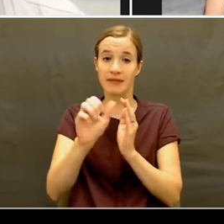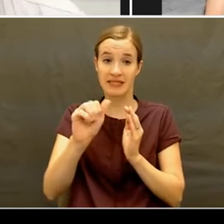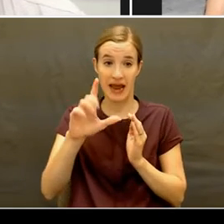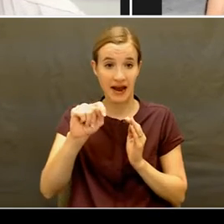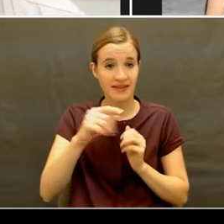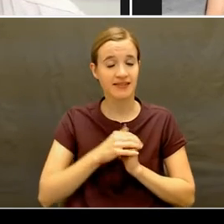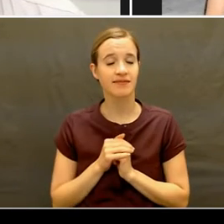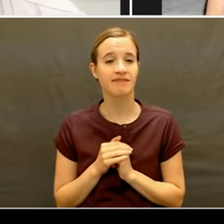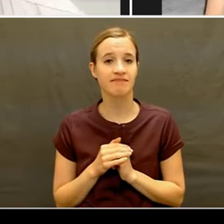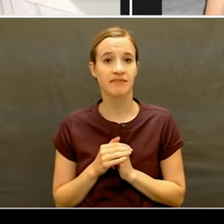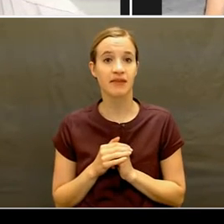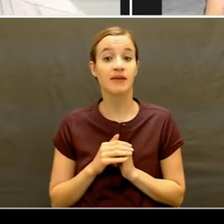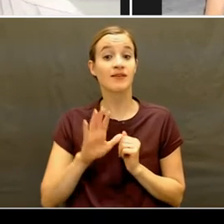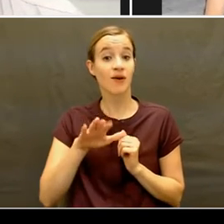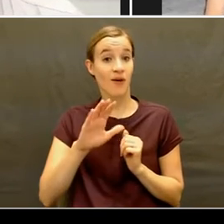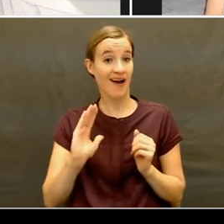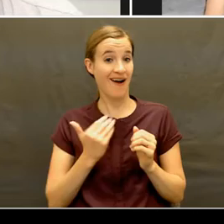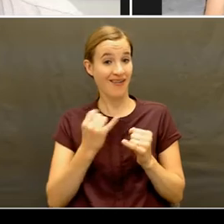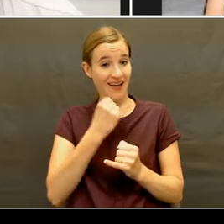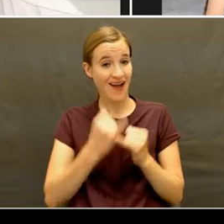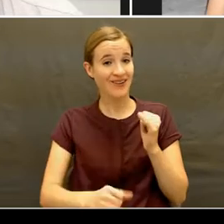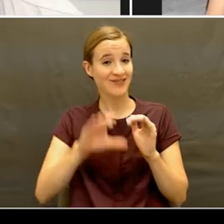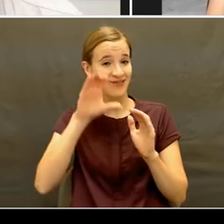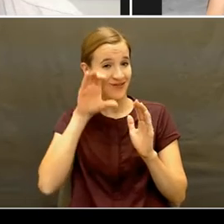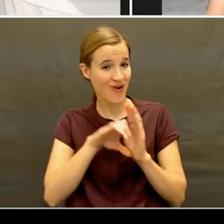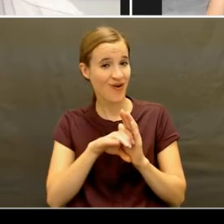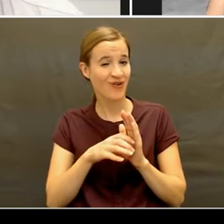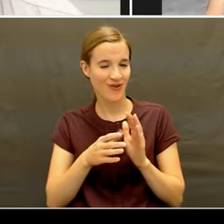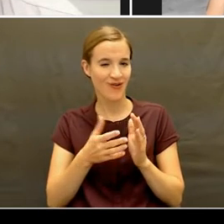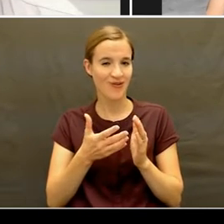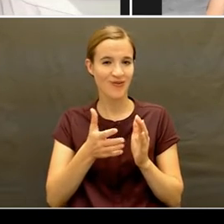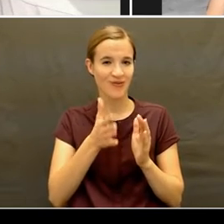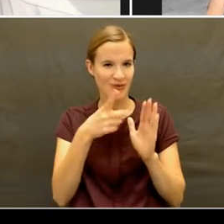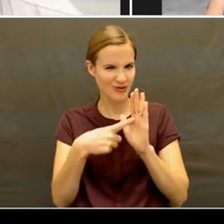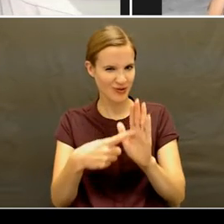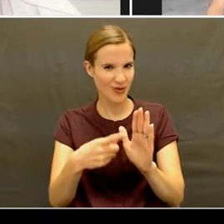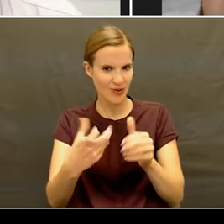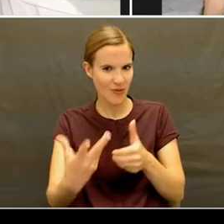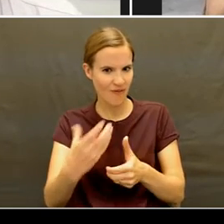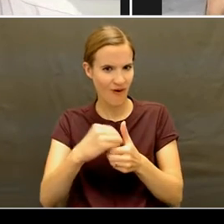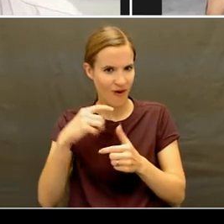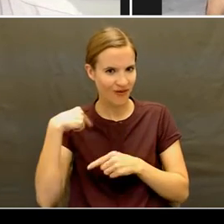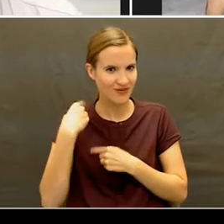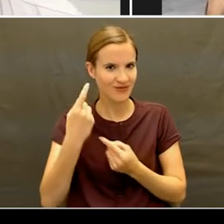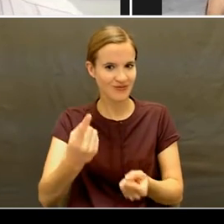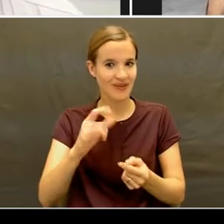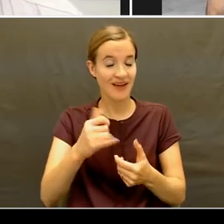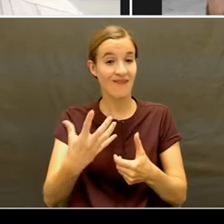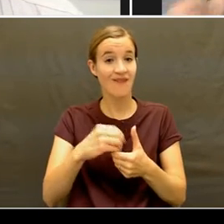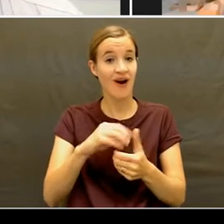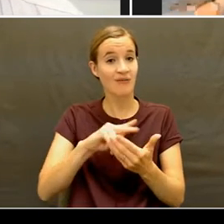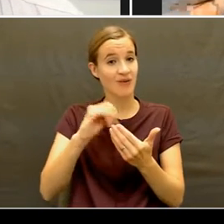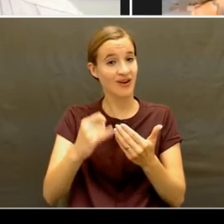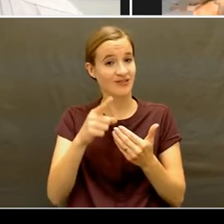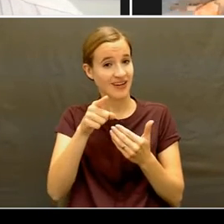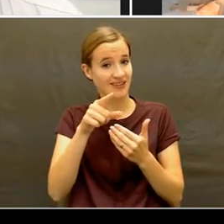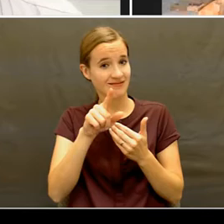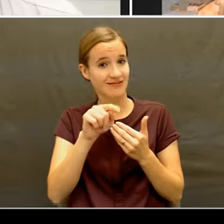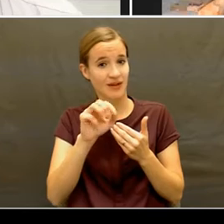involved in our last photo is part of a project that you were involved with, then of course, it